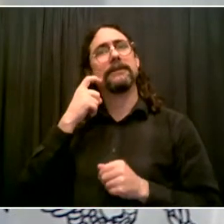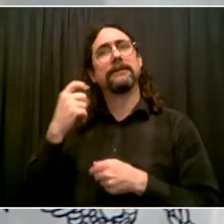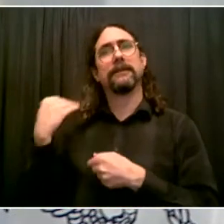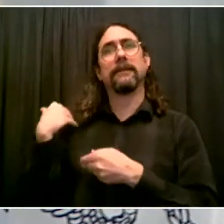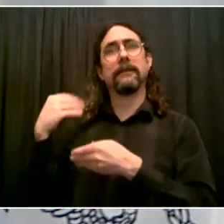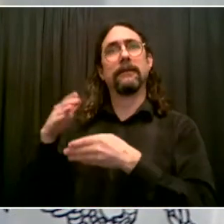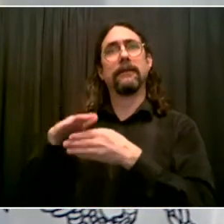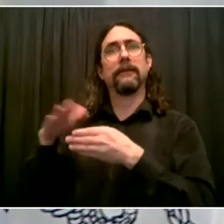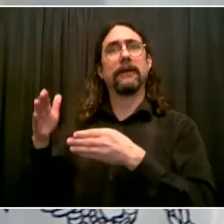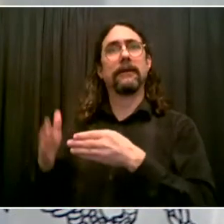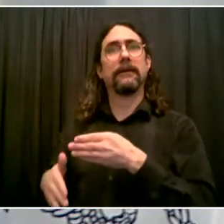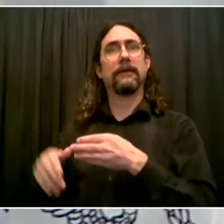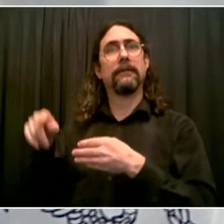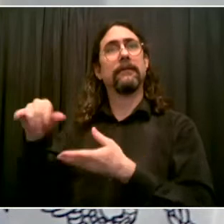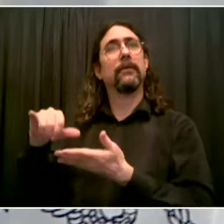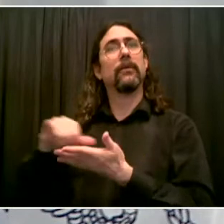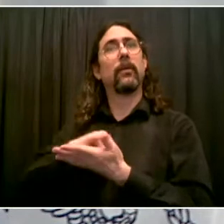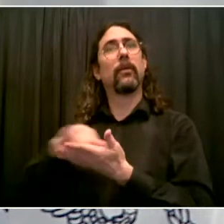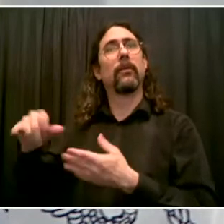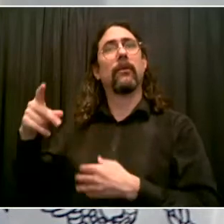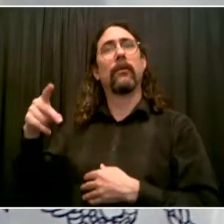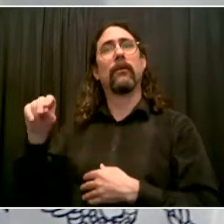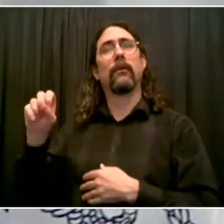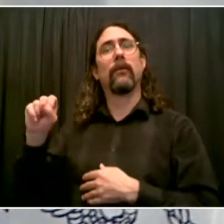THE ABSENTEE RATE AND HIGH SCHOOOOLS BUT T